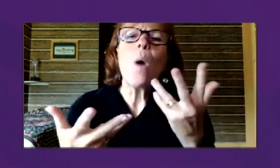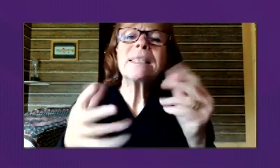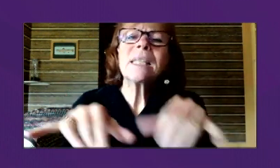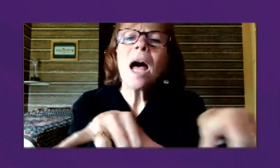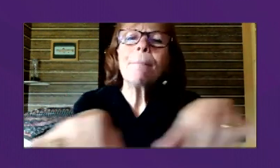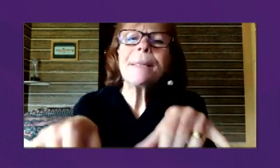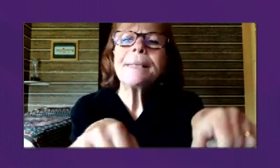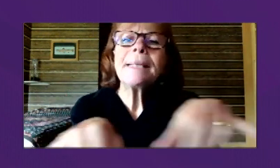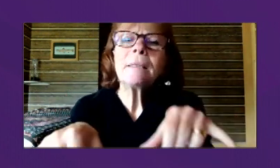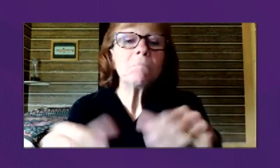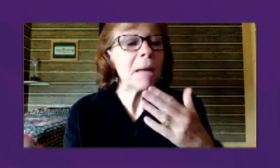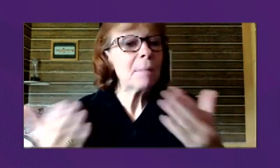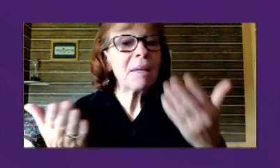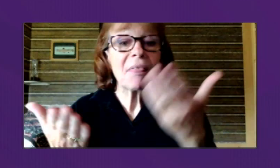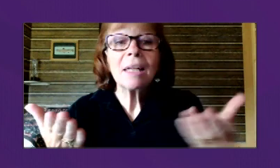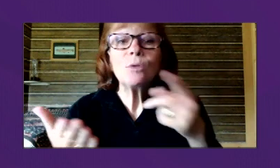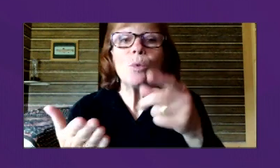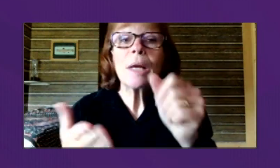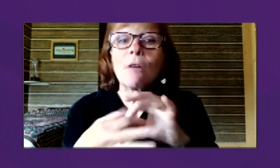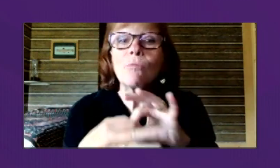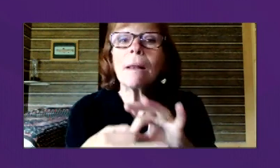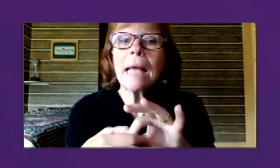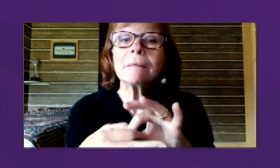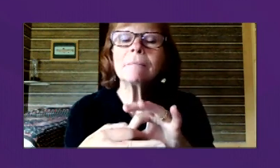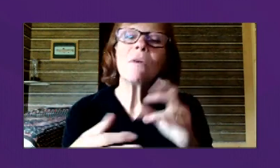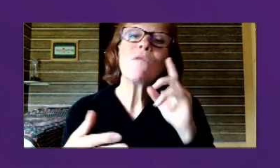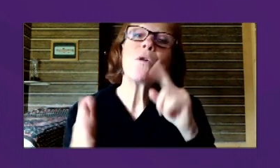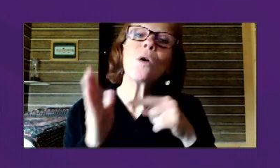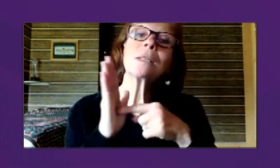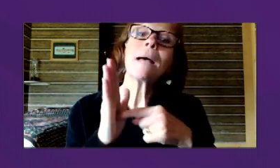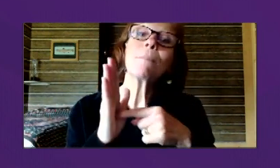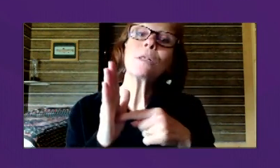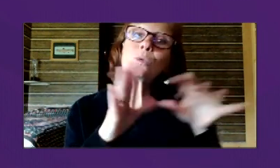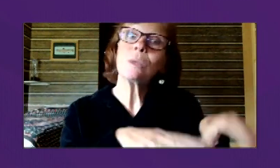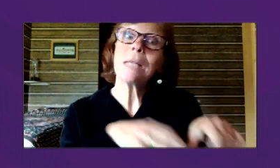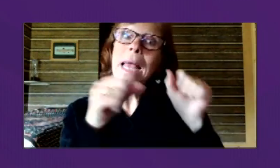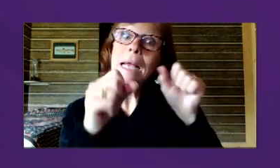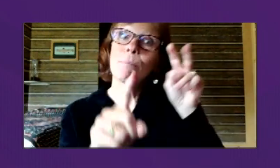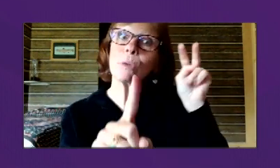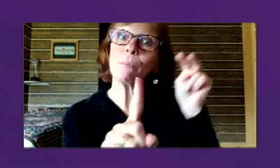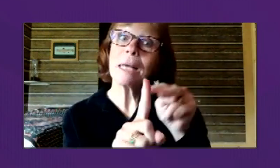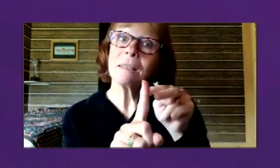relate. For example, the perspective-taking we talked about earlier and home. That is a theme.